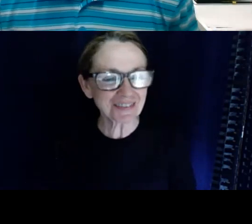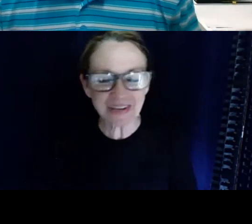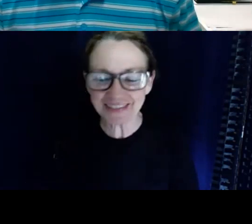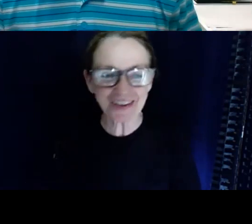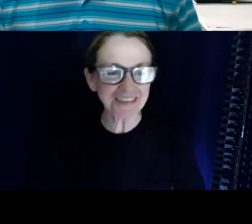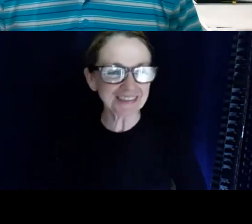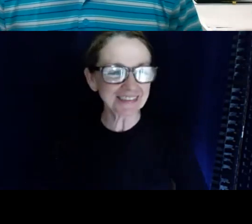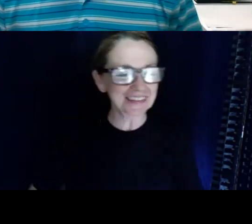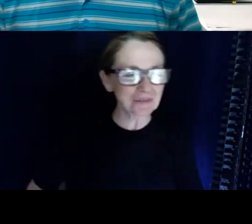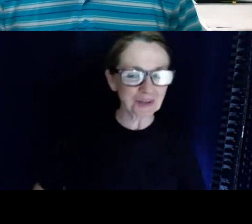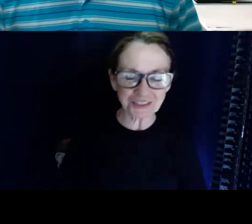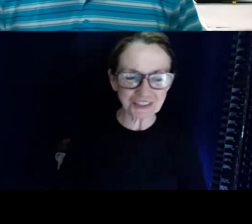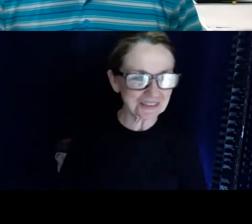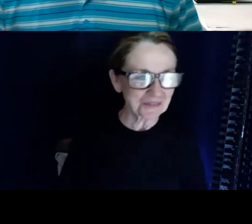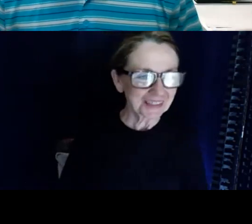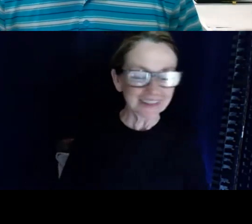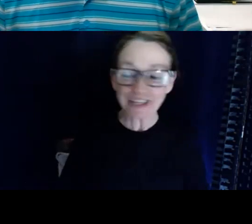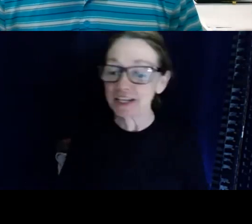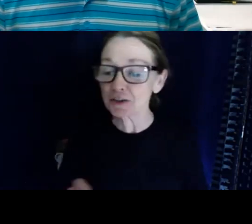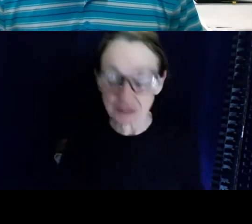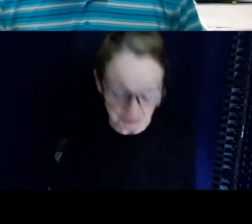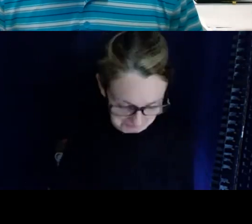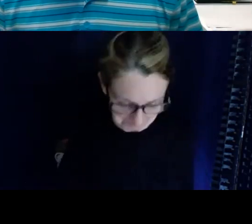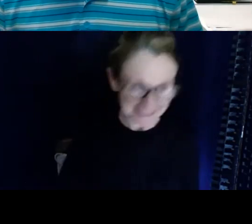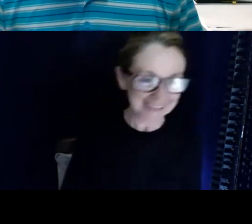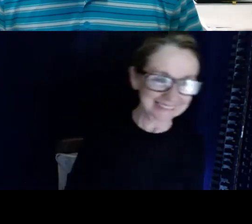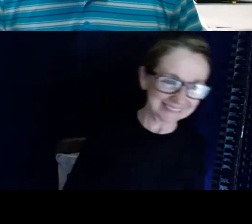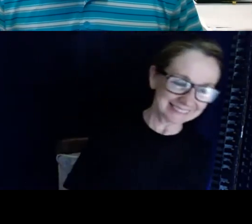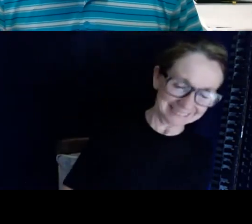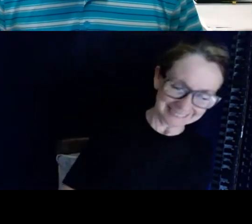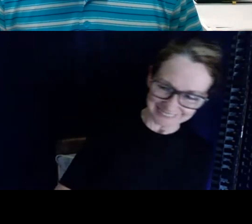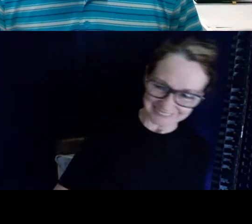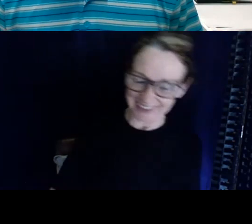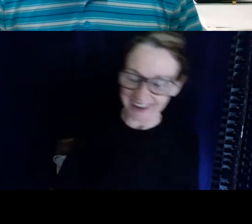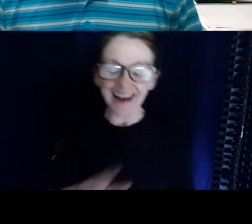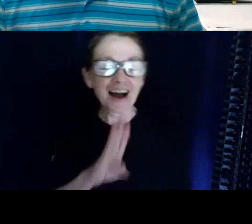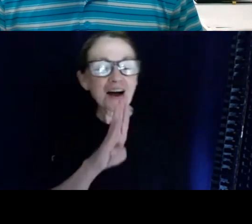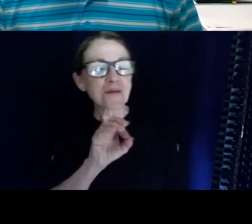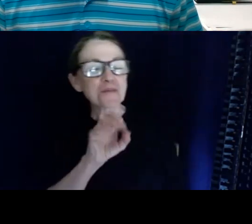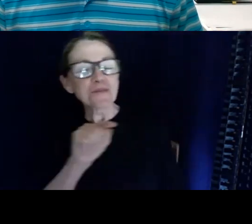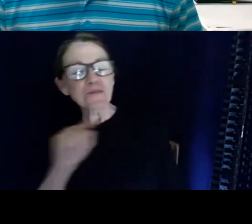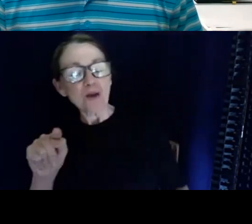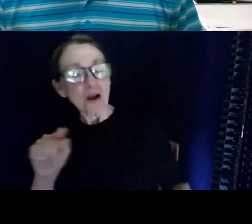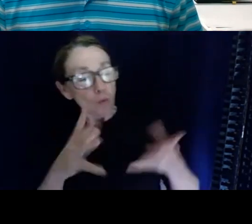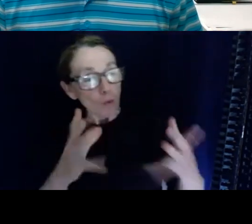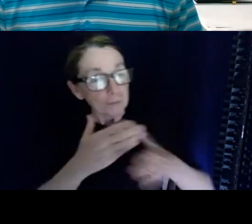OKAY. THANK YOU. I DIDN'T KNOW IF IT WAS MY COMPUTER PROJECTING IT ON EVERYBODY. I'M SORRY FOR MY SILENCE. I APOLOGIZE. APOLOGIZE.